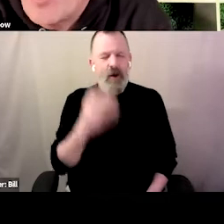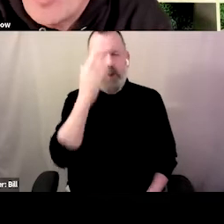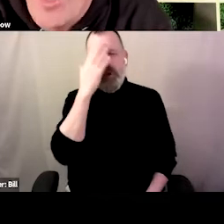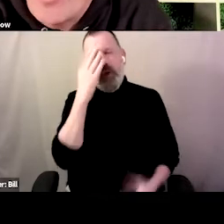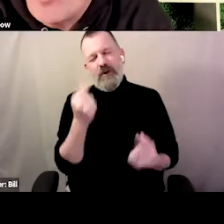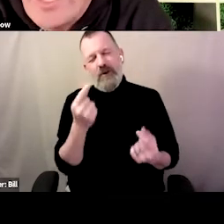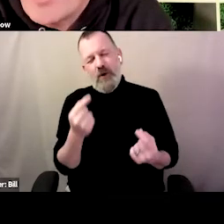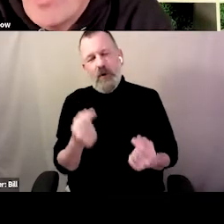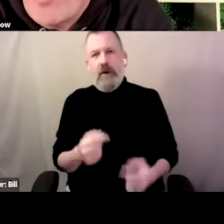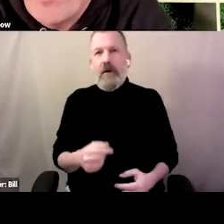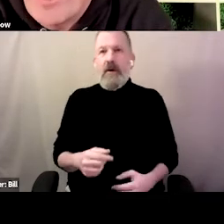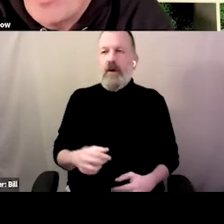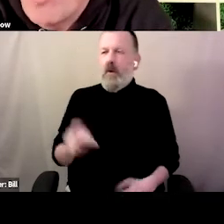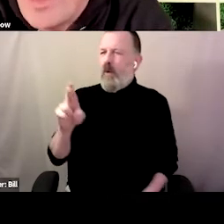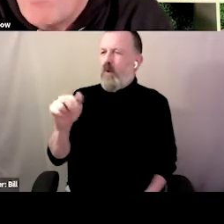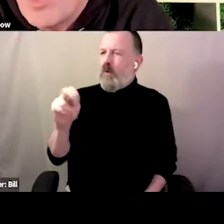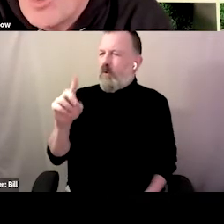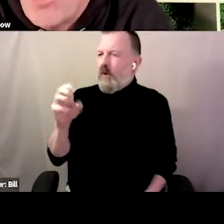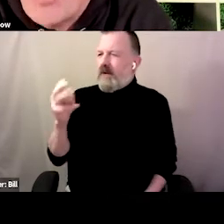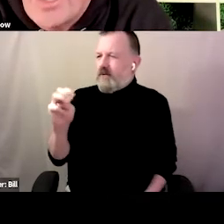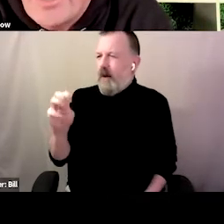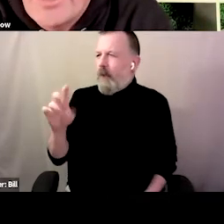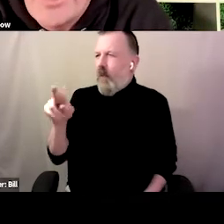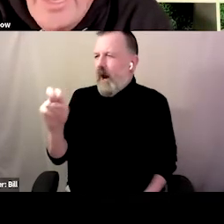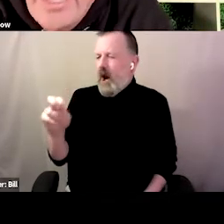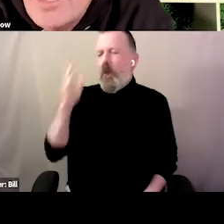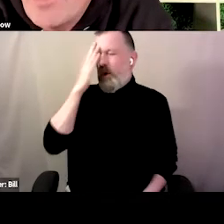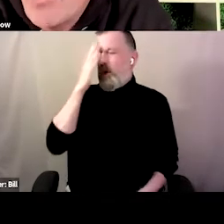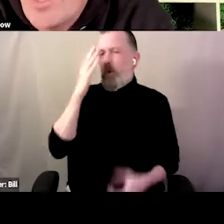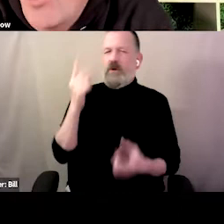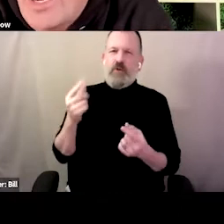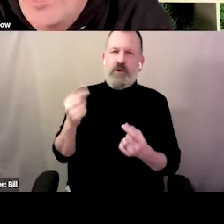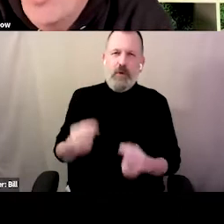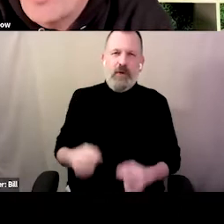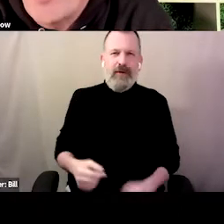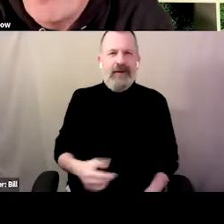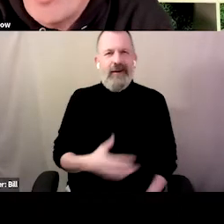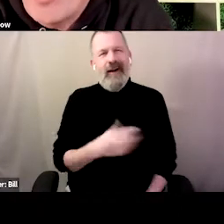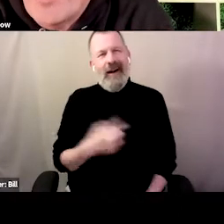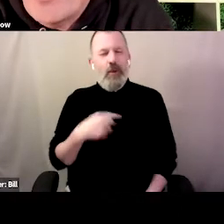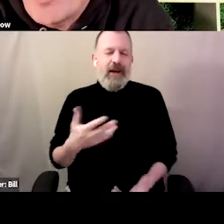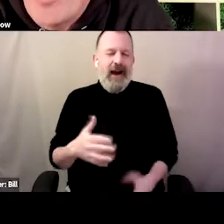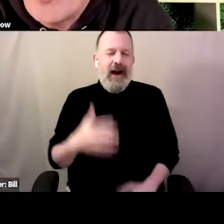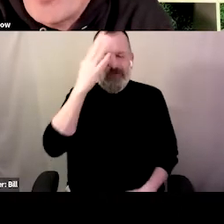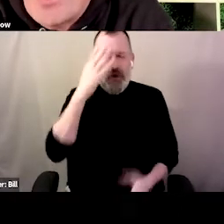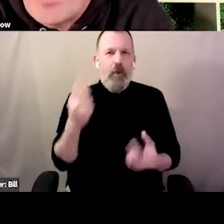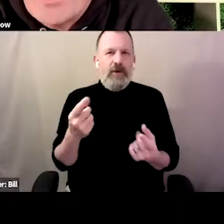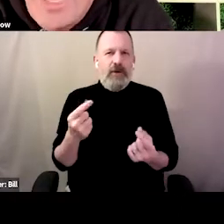respond to a ransomware incident, we know what that playbook looks like. CalebBarlow: And it's even, you know, we kind of know what the playbook looks like to respond to a destructive attack.